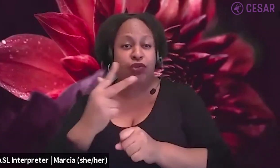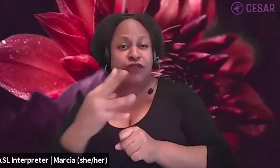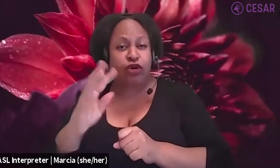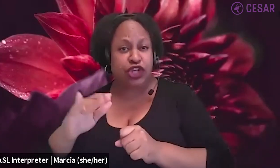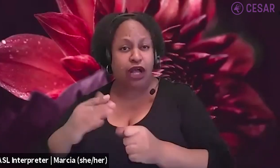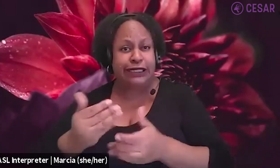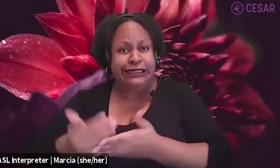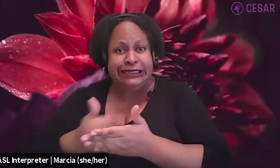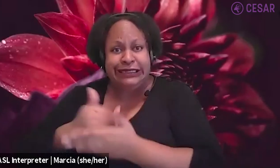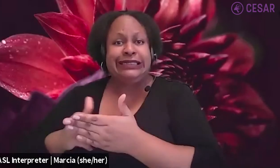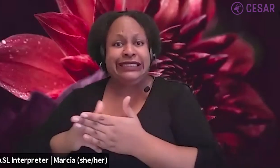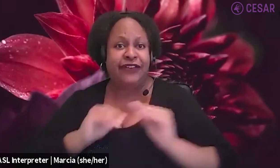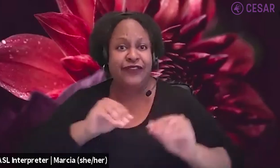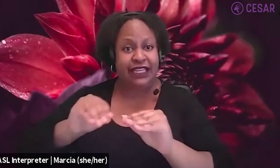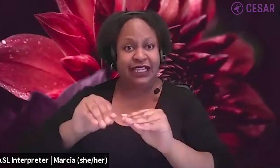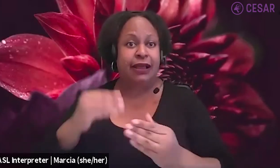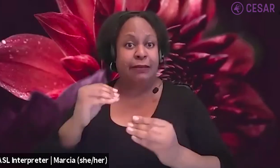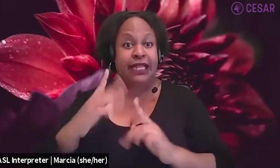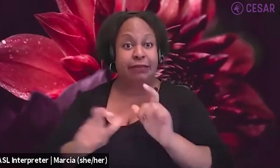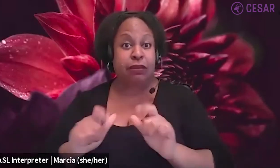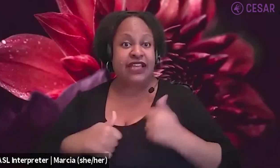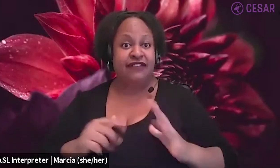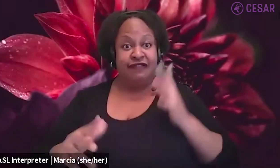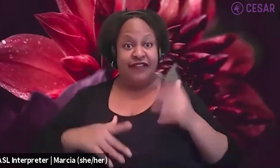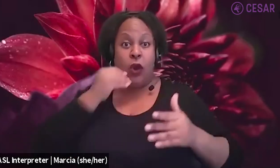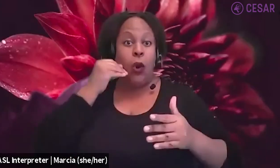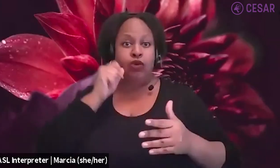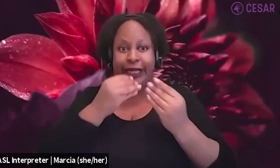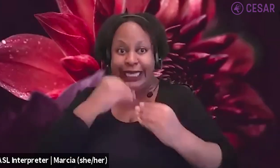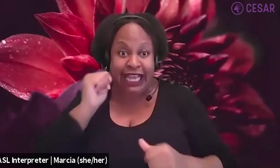living in fancy homes who don't eat every day. Our notion of poverty is influenced by our mainstream